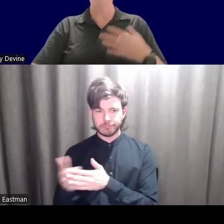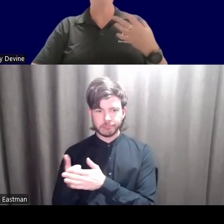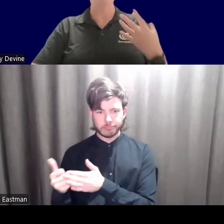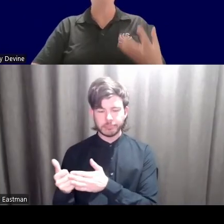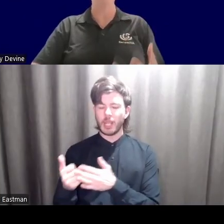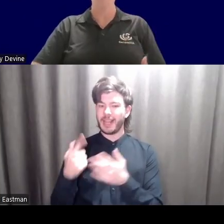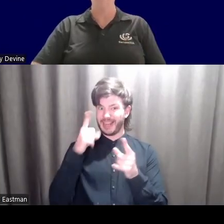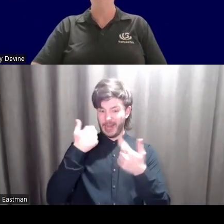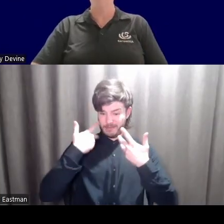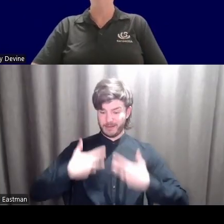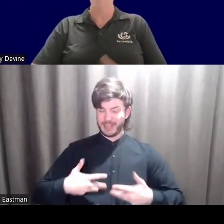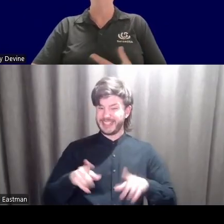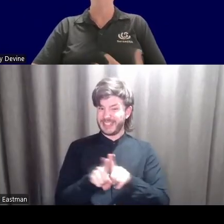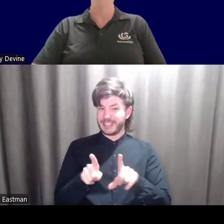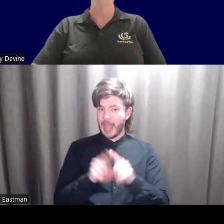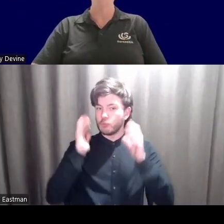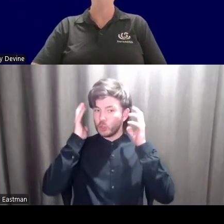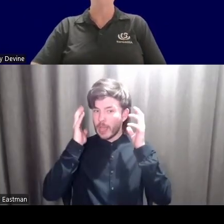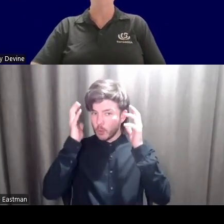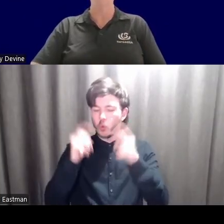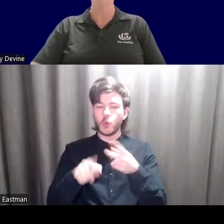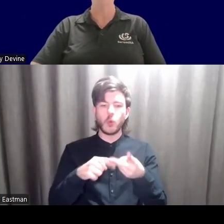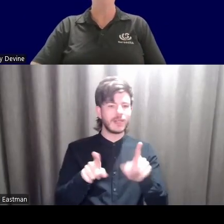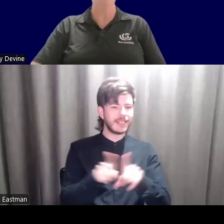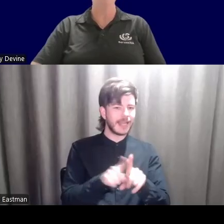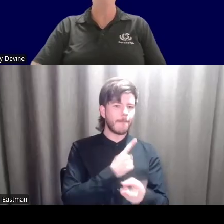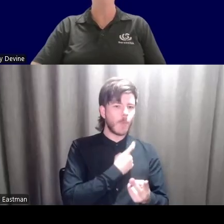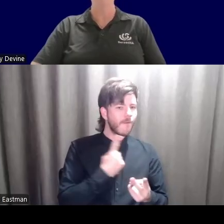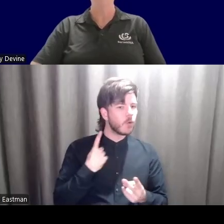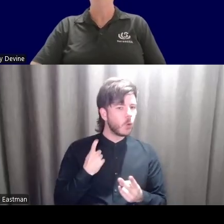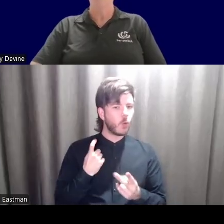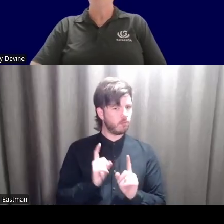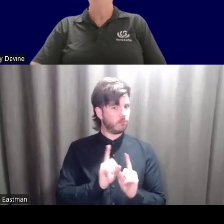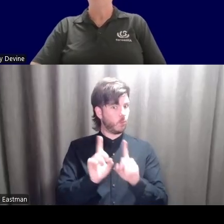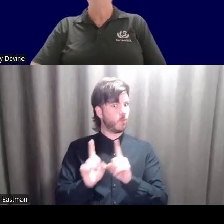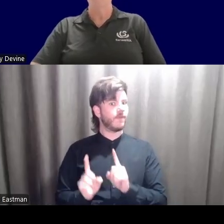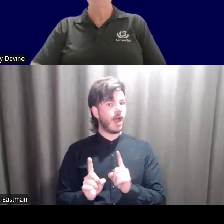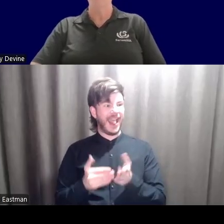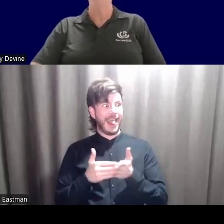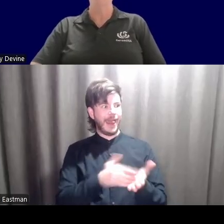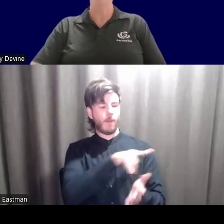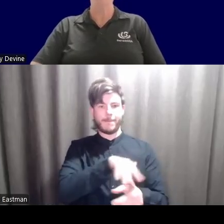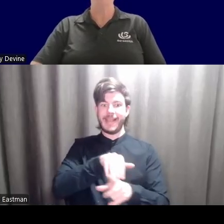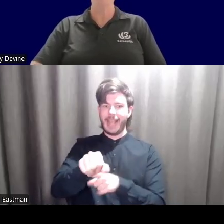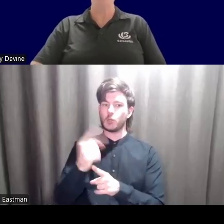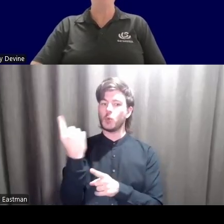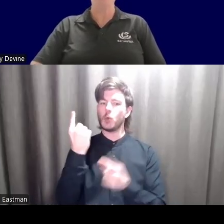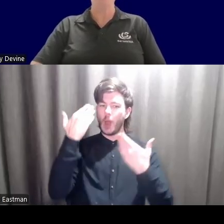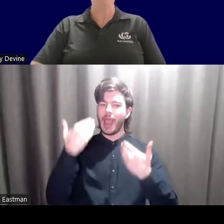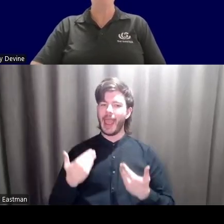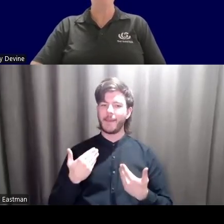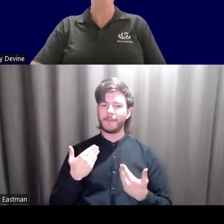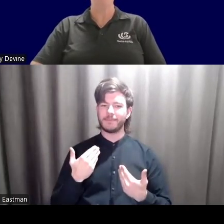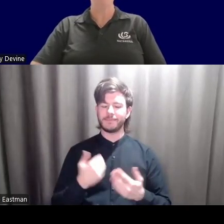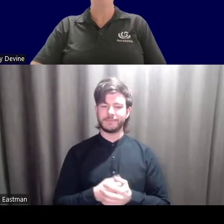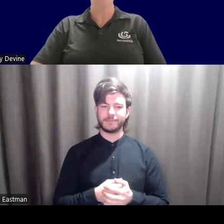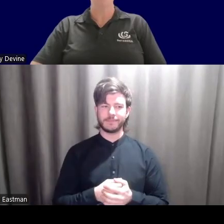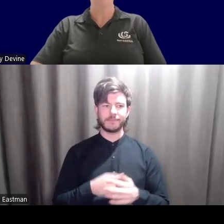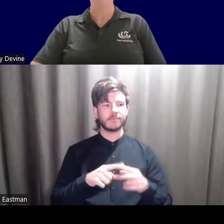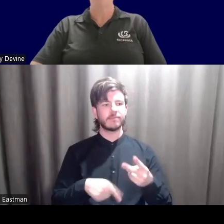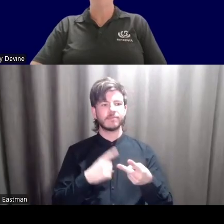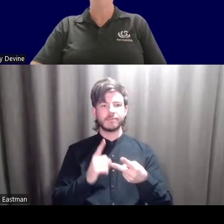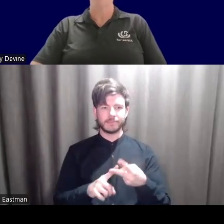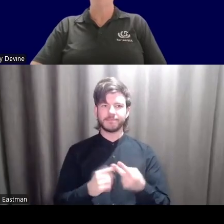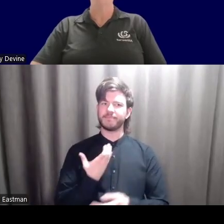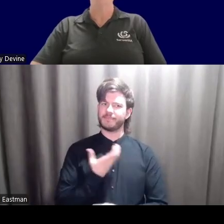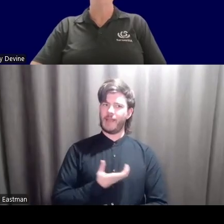perfume, whatever that identifier is for you being you. Being comfortable sitting in silence and